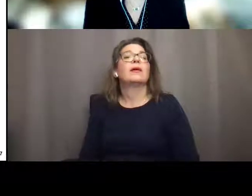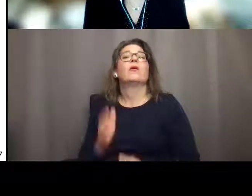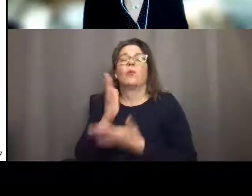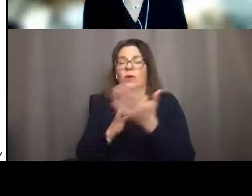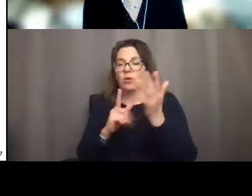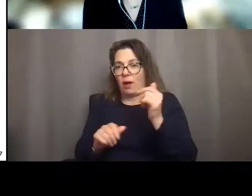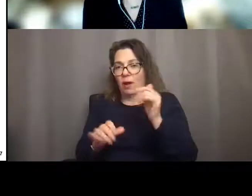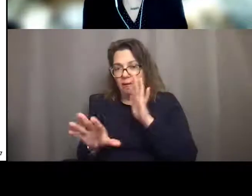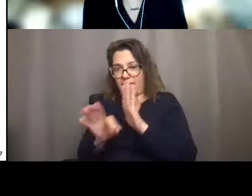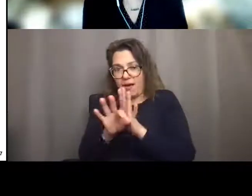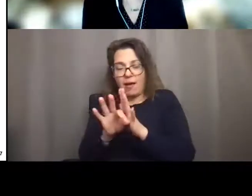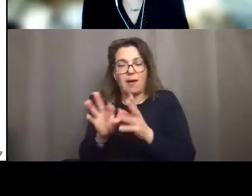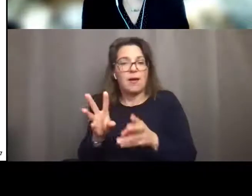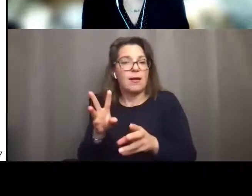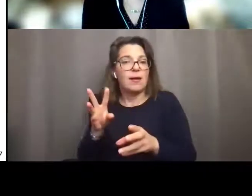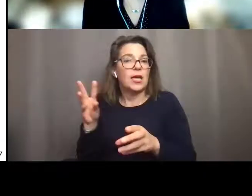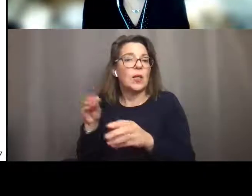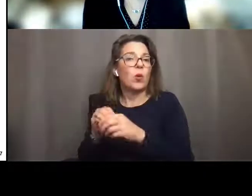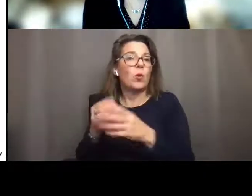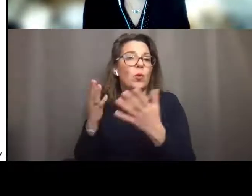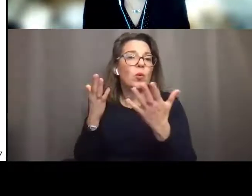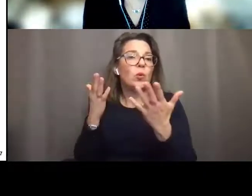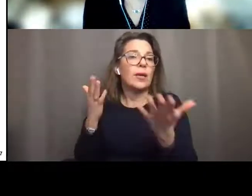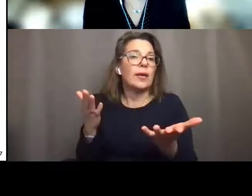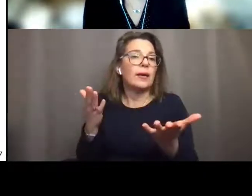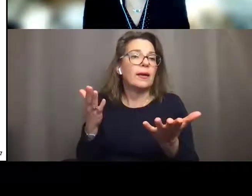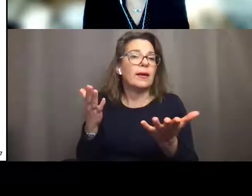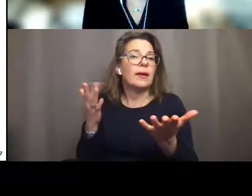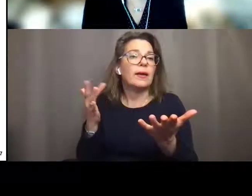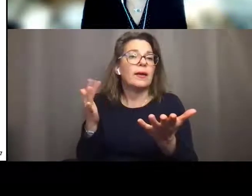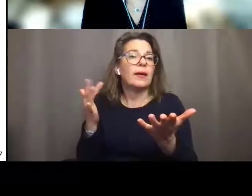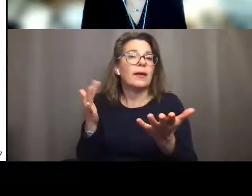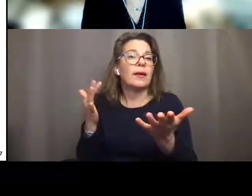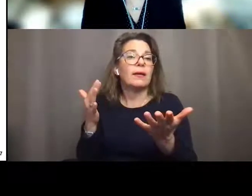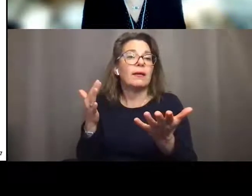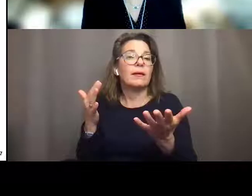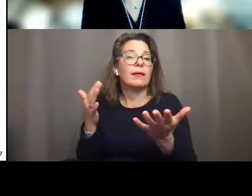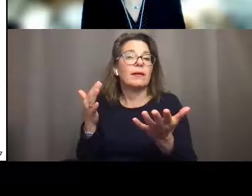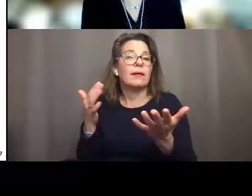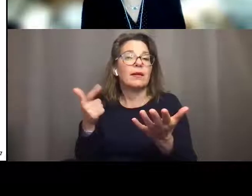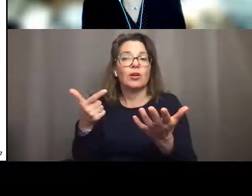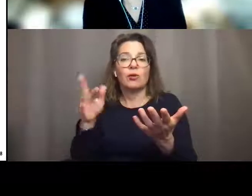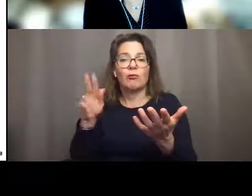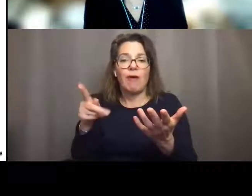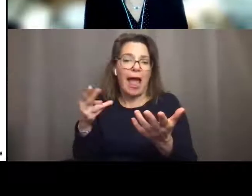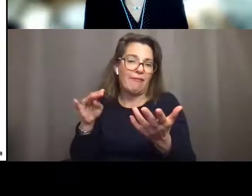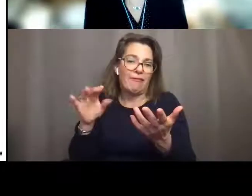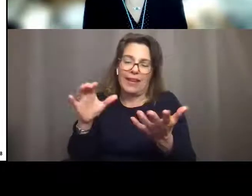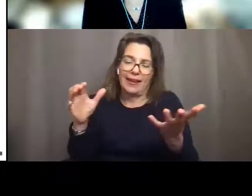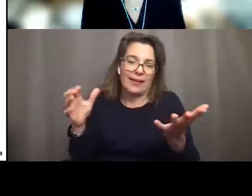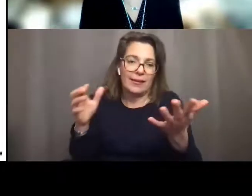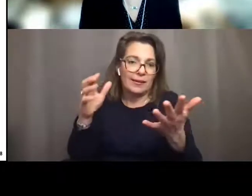including this infographic, and I won't go through this in detail.